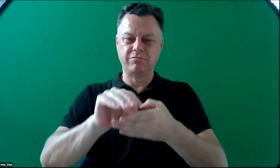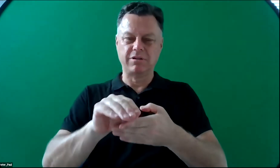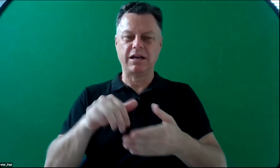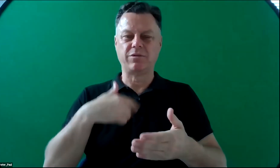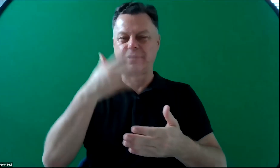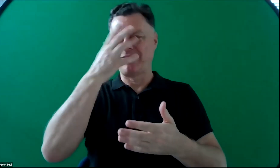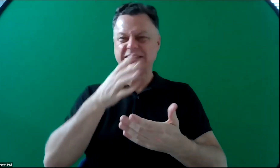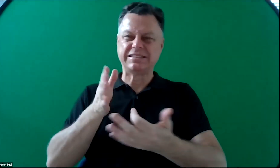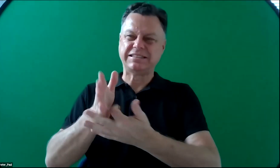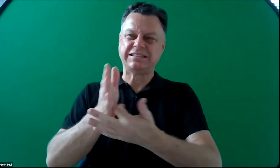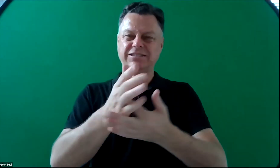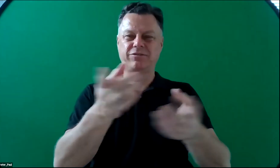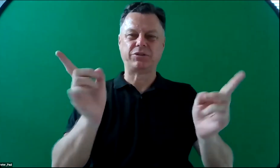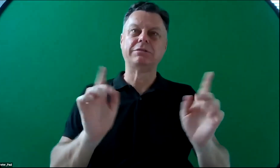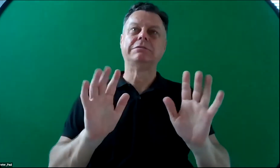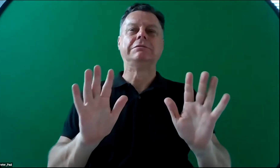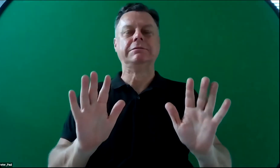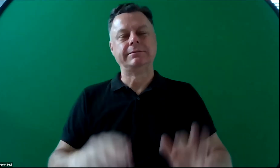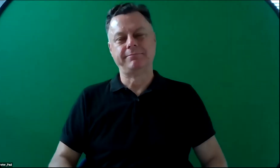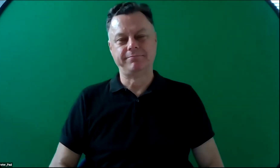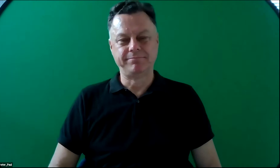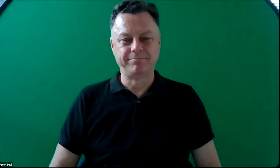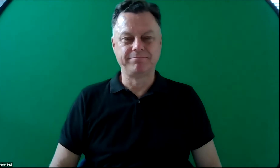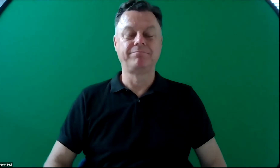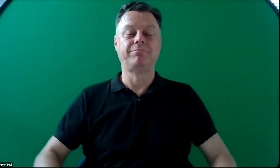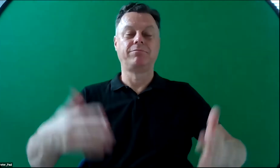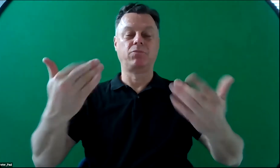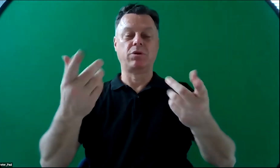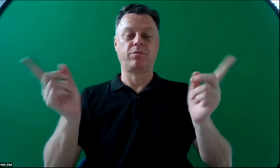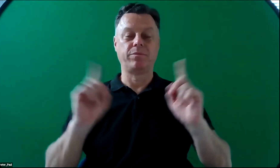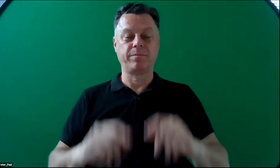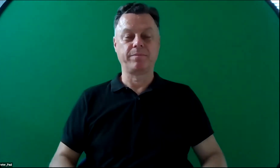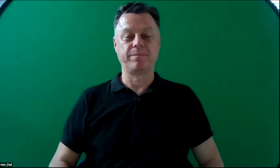imposed upon everything else. So welcome, everyone. And this is indeed a topic I'm